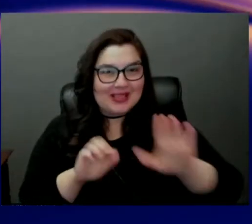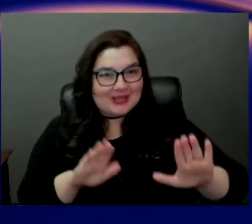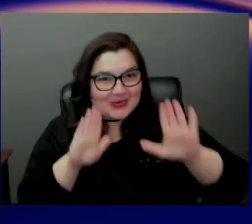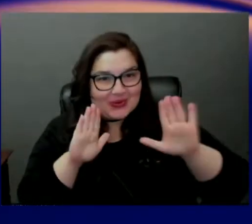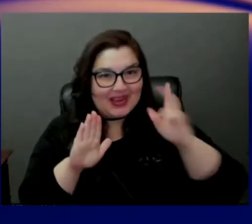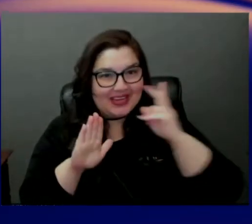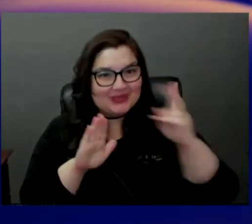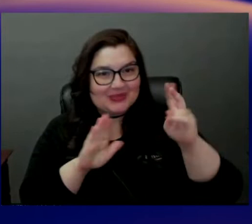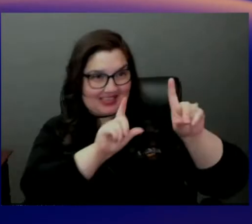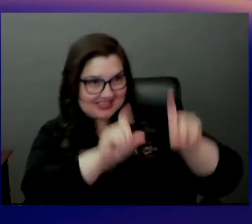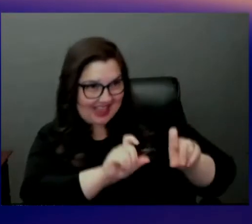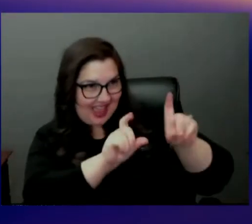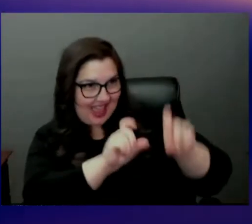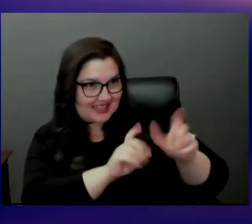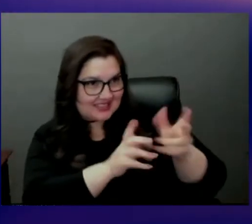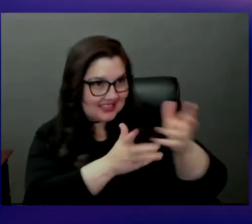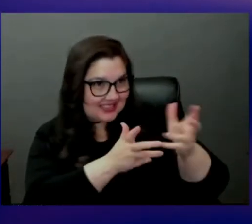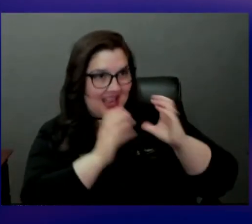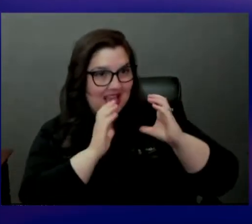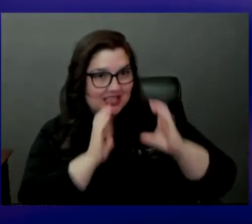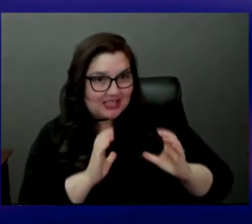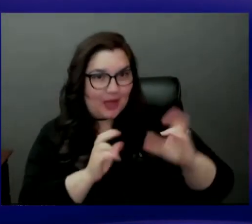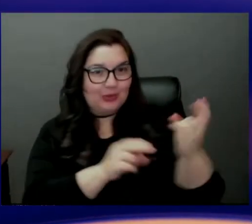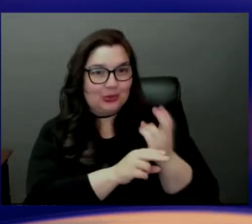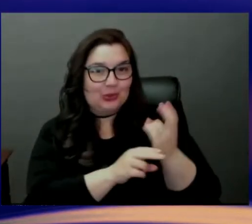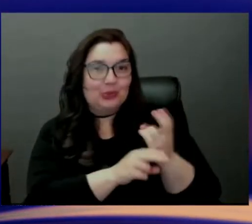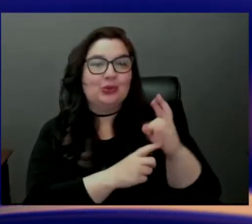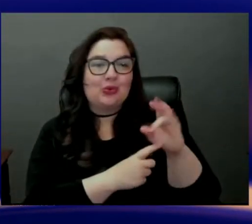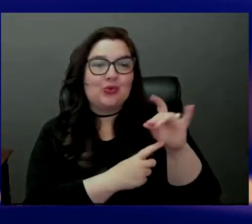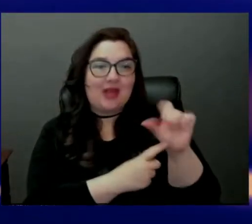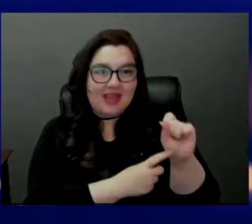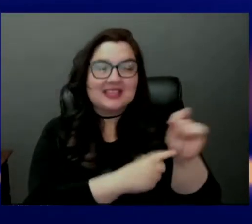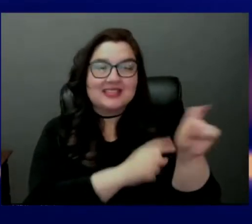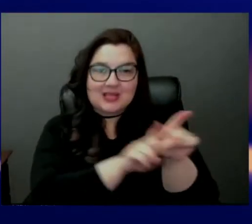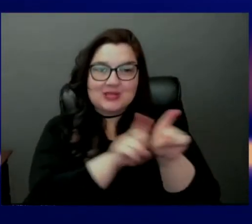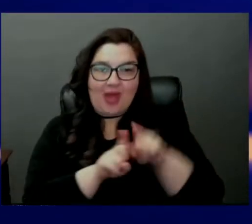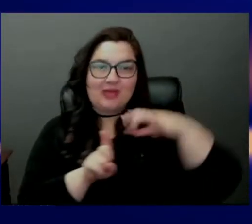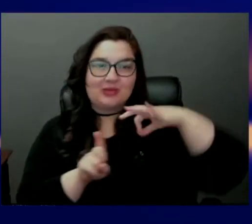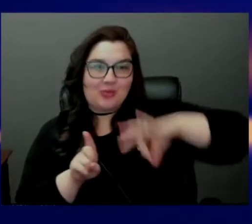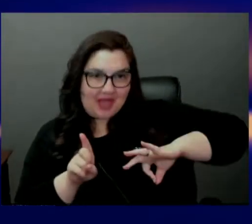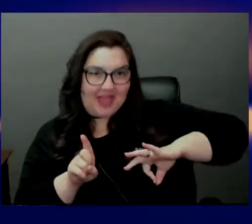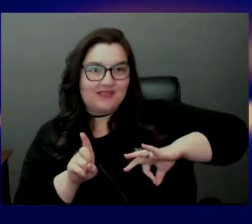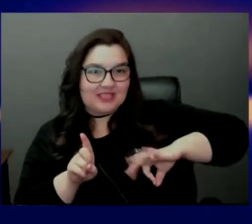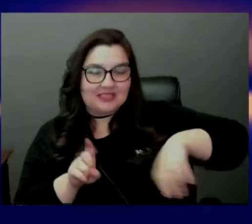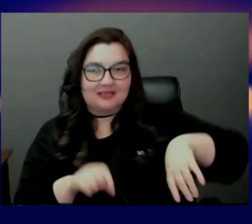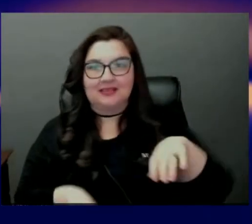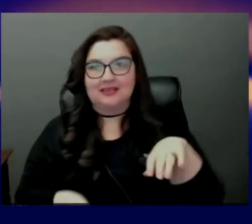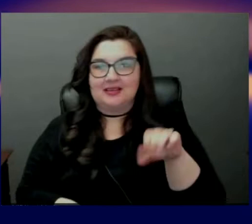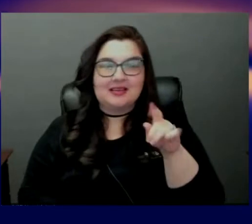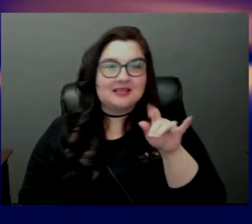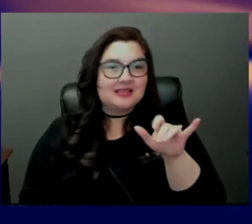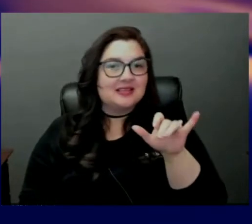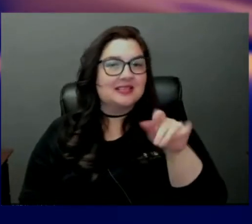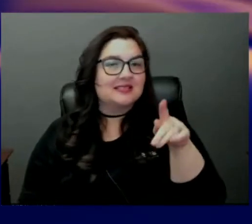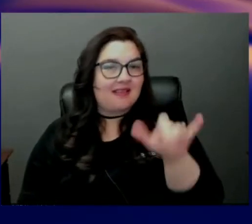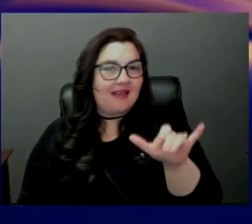and then have customers that use Redis as well benefiting. ScyllaDB, it was very similar. They use a slightly different way that they measure their performance,